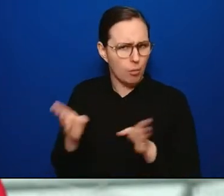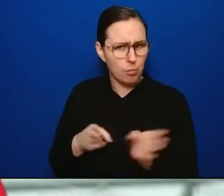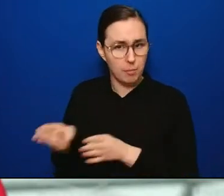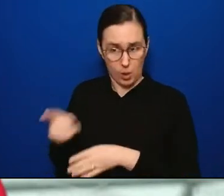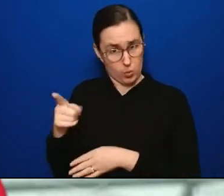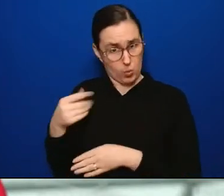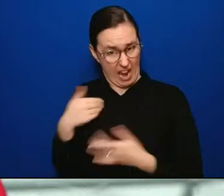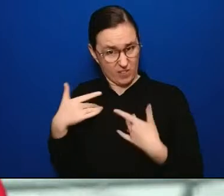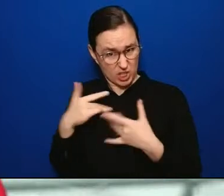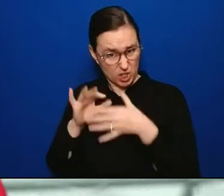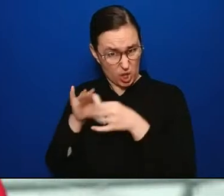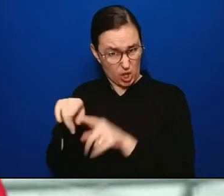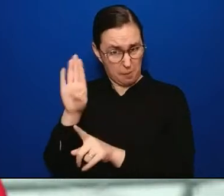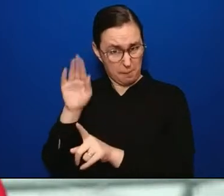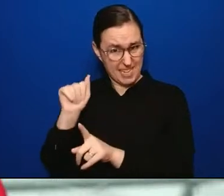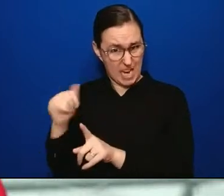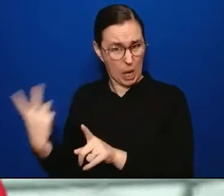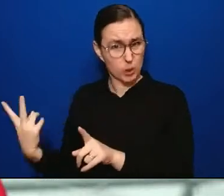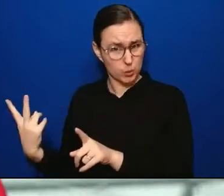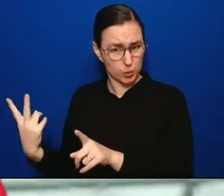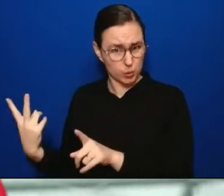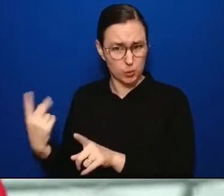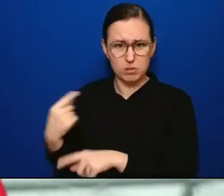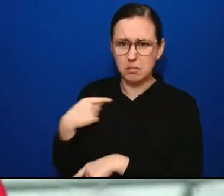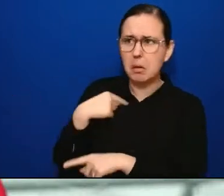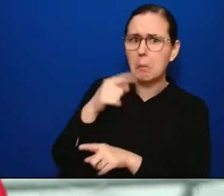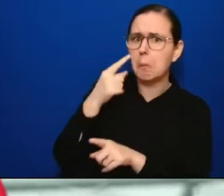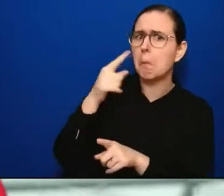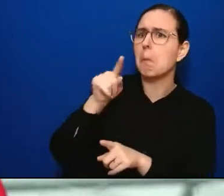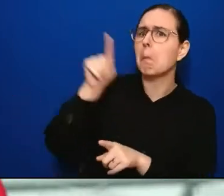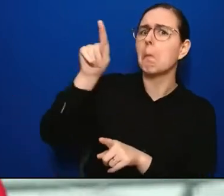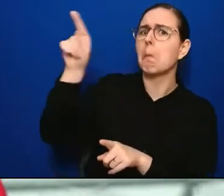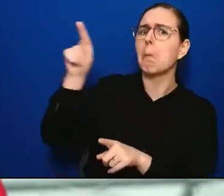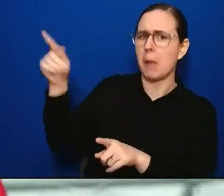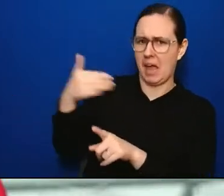But what are your concerns about this very and given what's